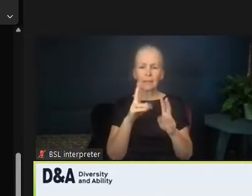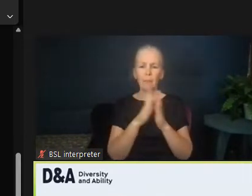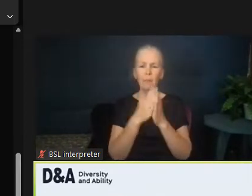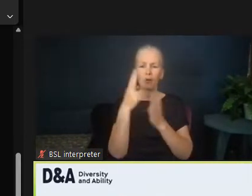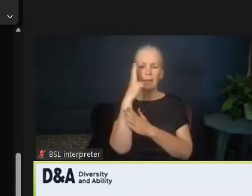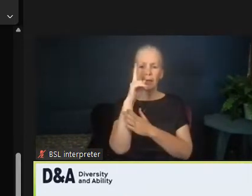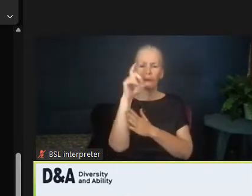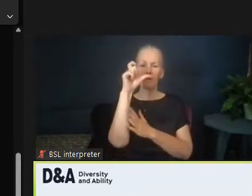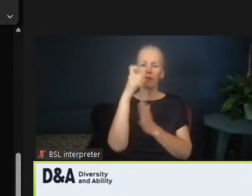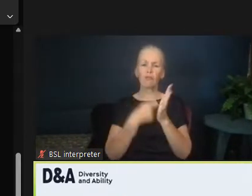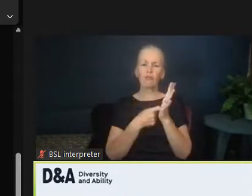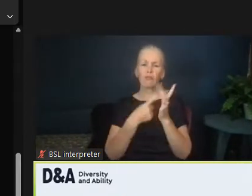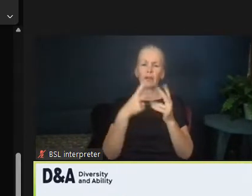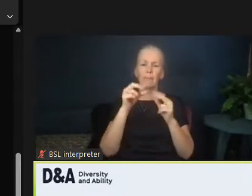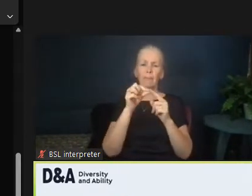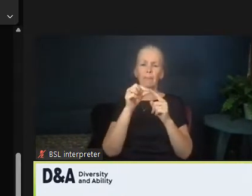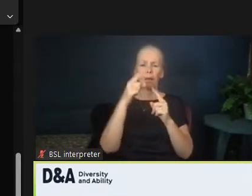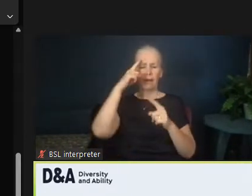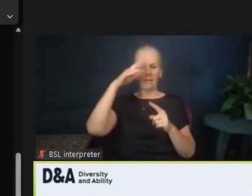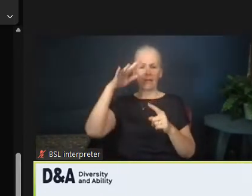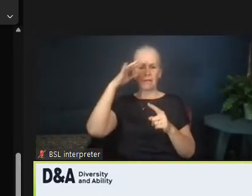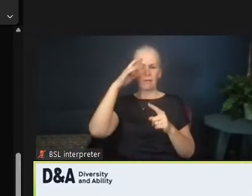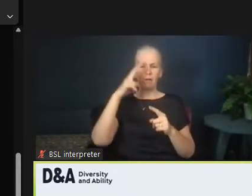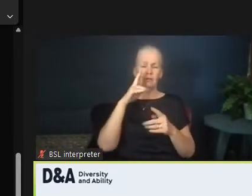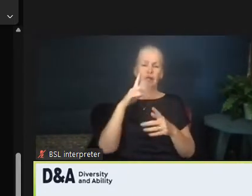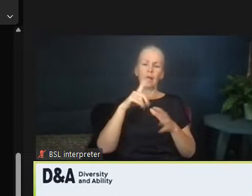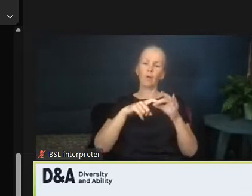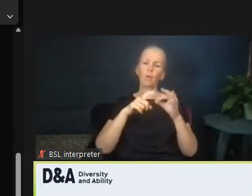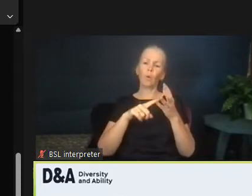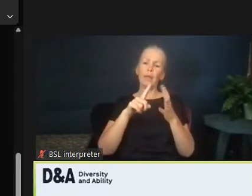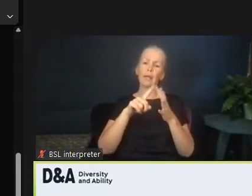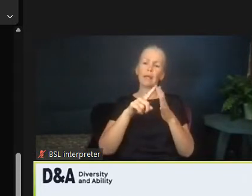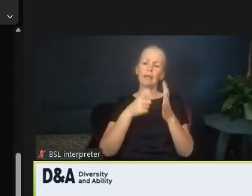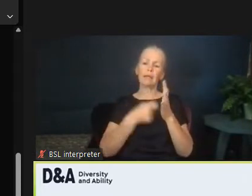called Crip Theory. It looks at the cultural signs of queerness and disability, the intersections